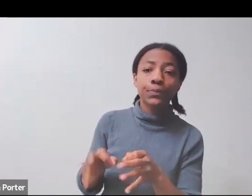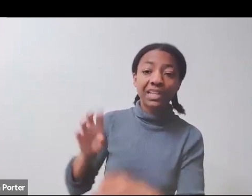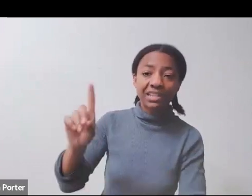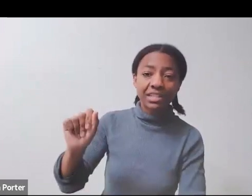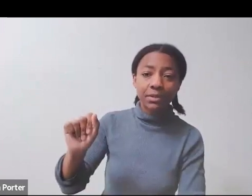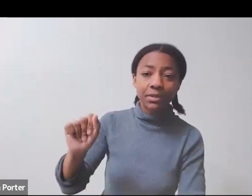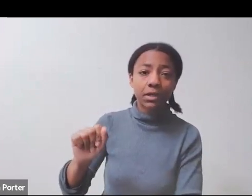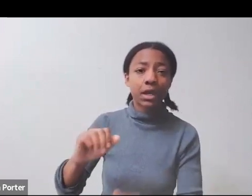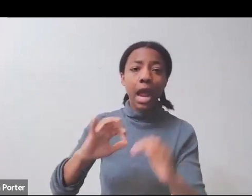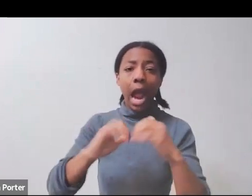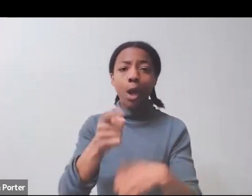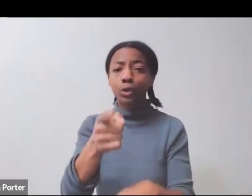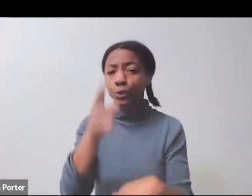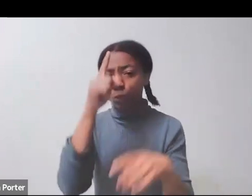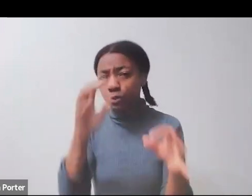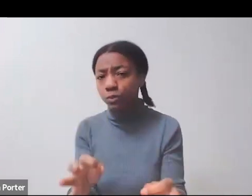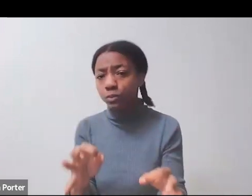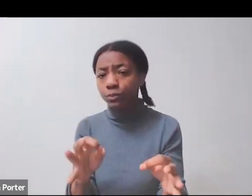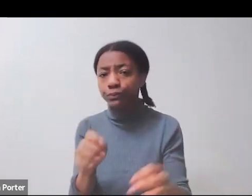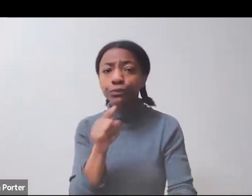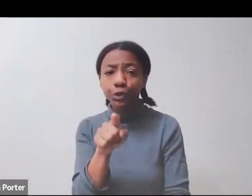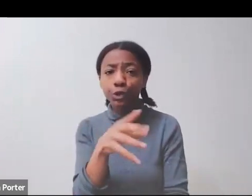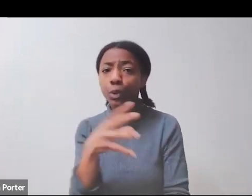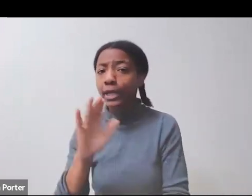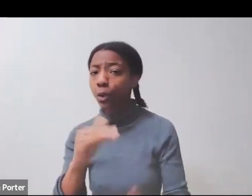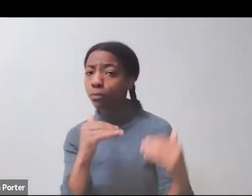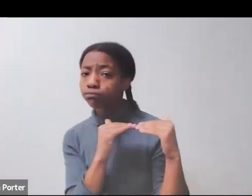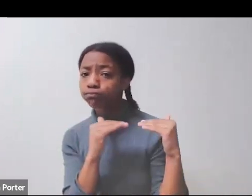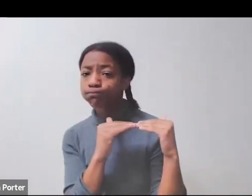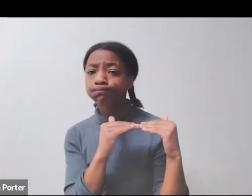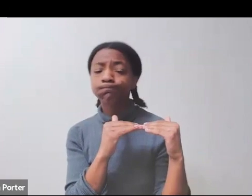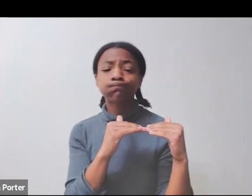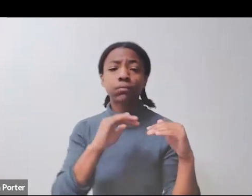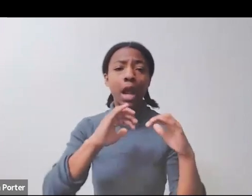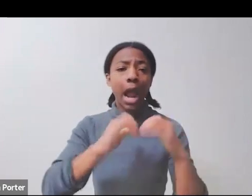or another which methodology is? I'm not sure if better is really something